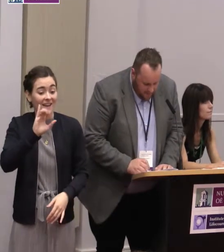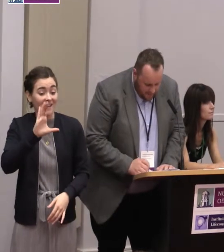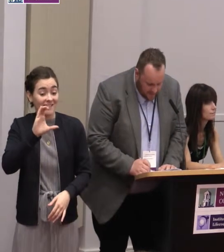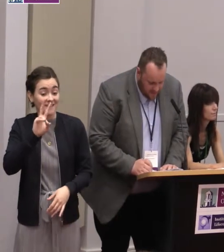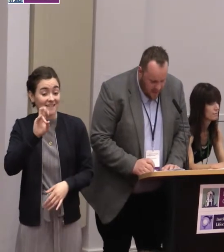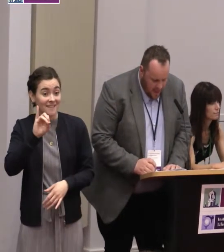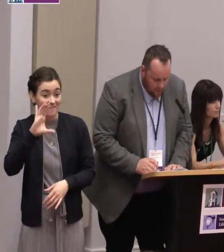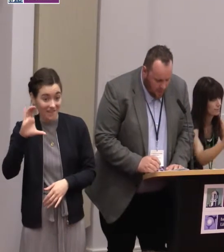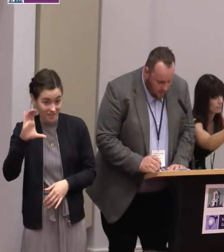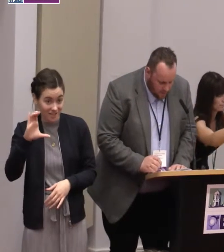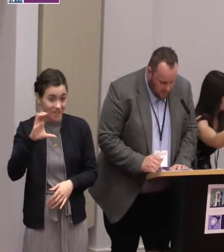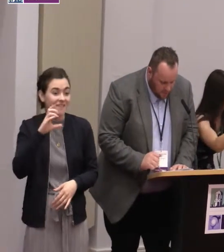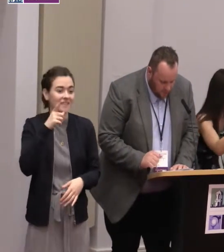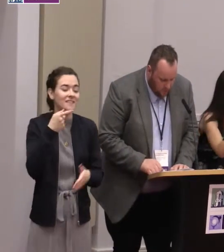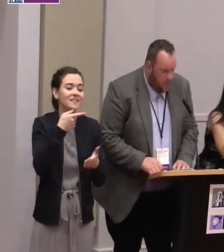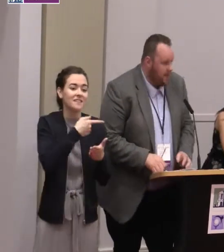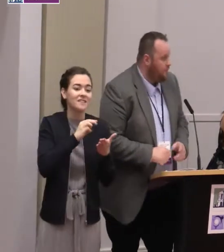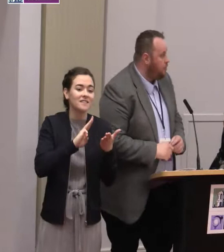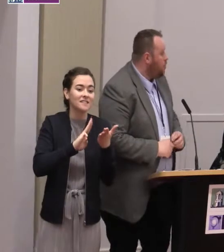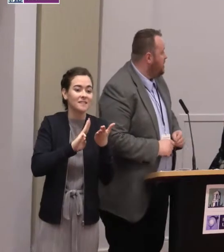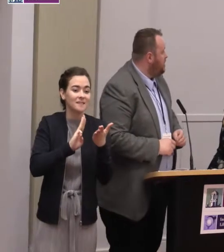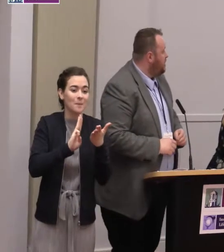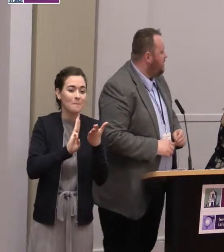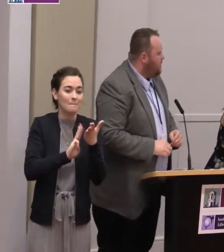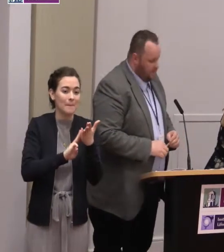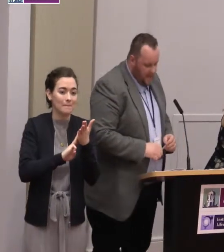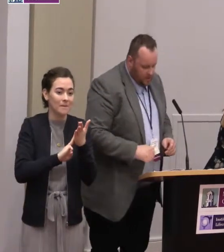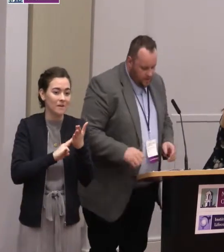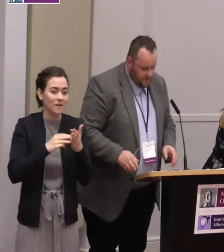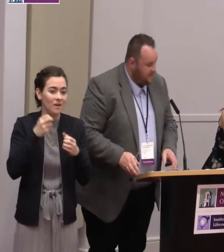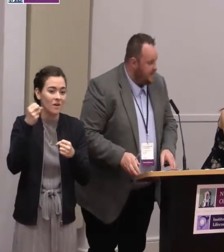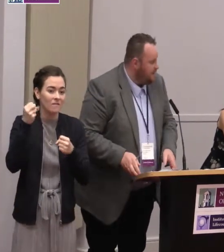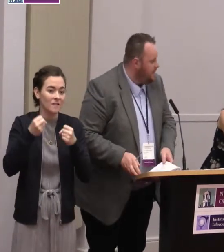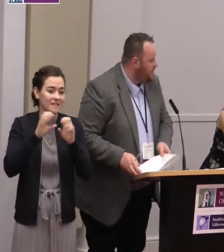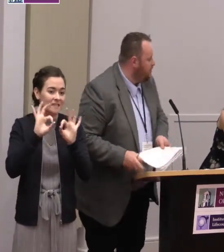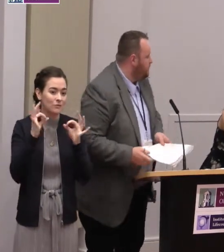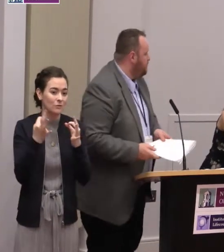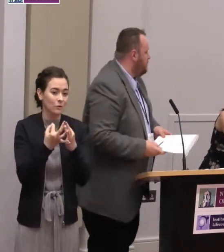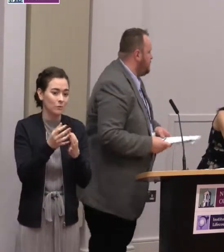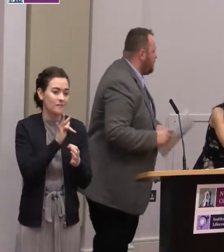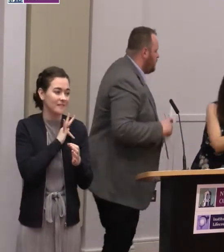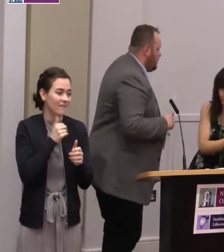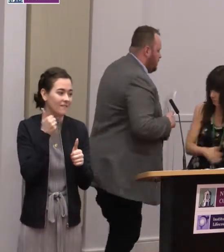So so it is about what is included in the UNCRPD.